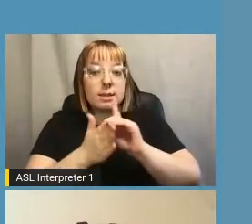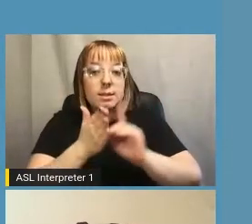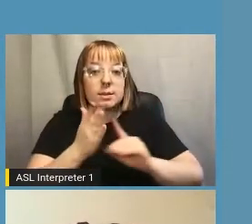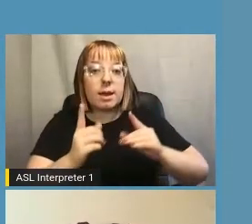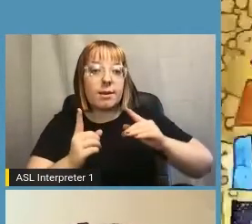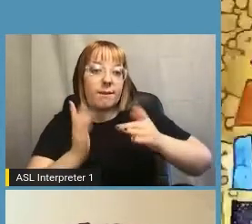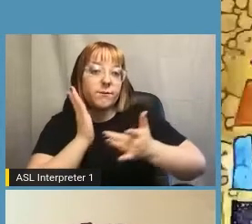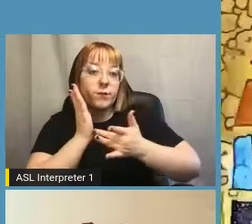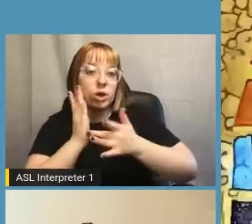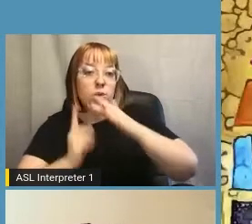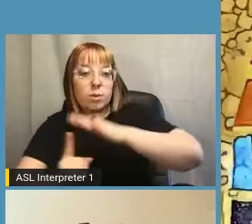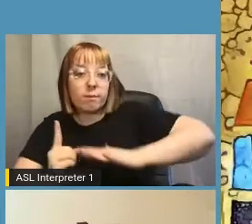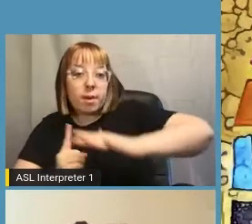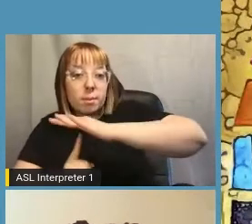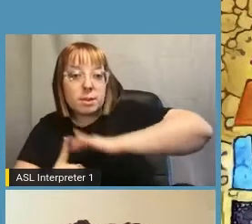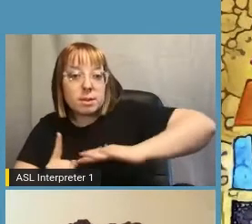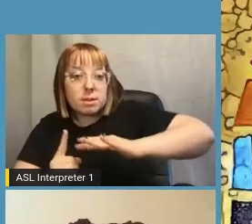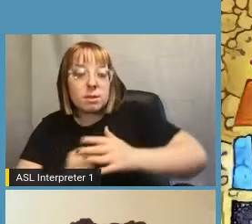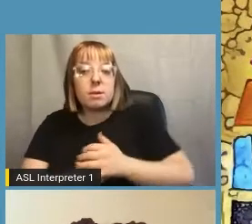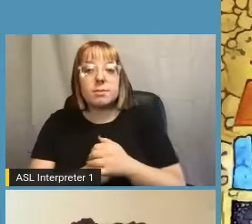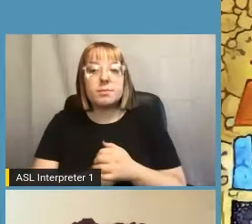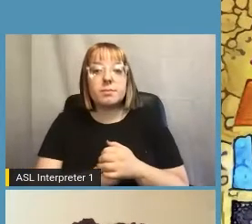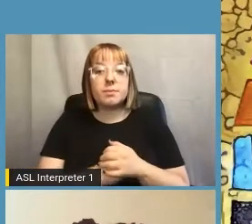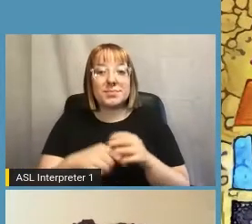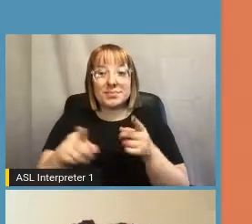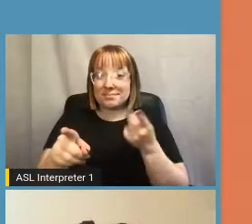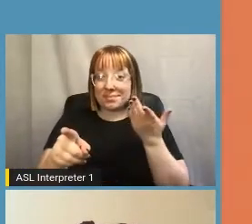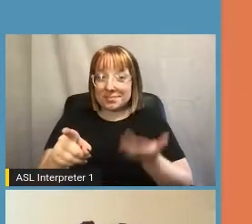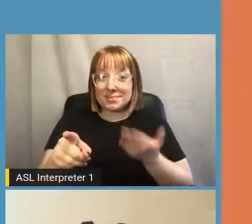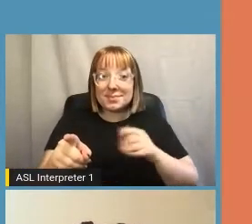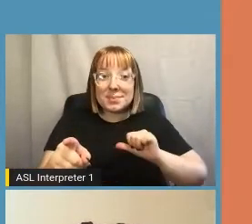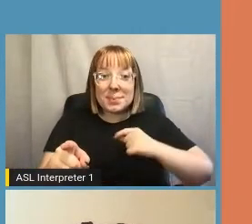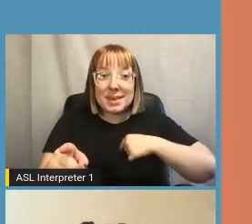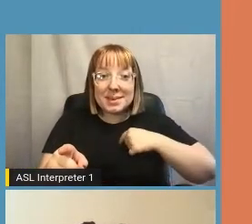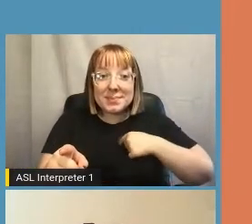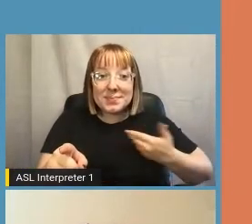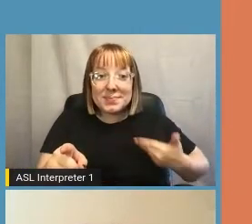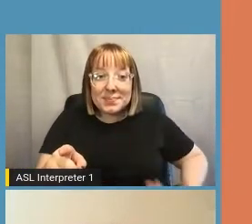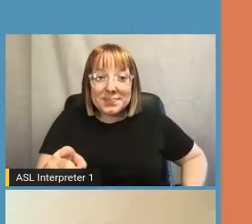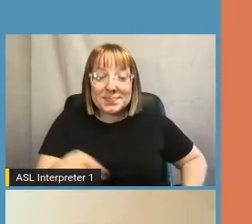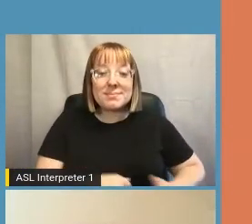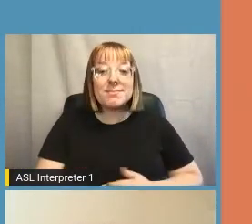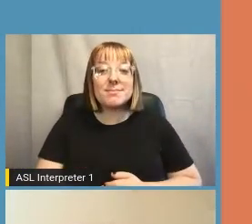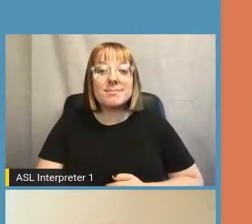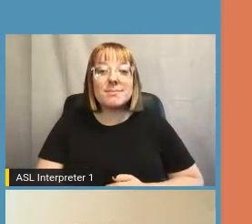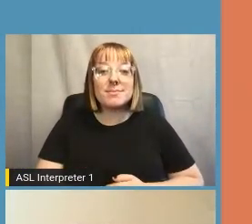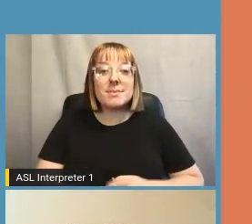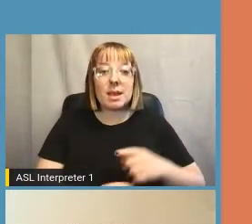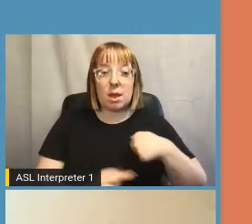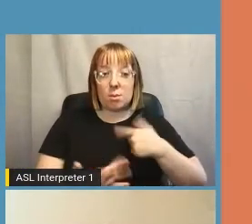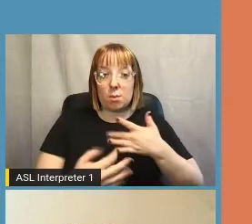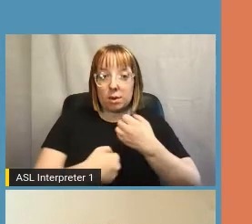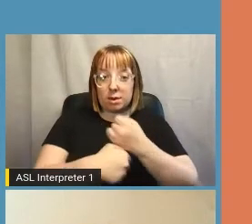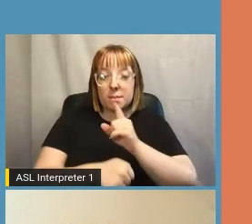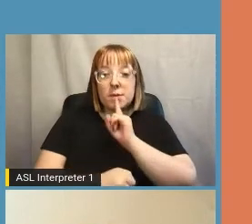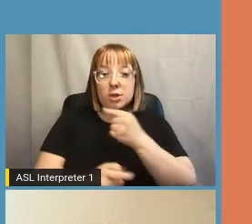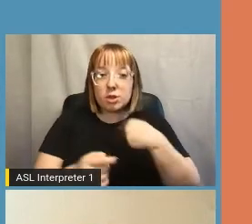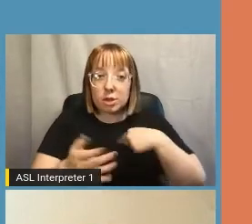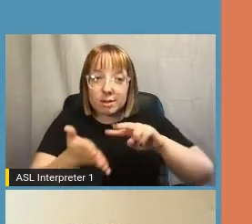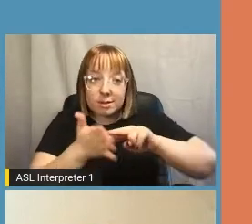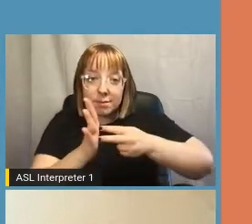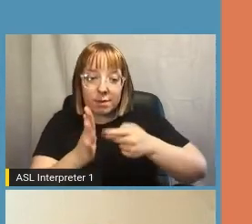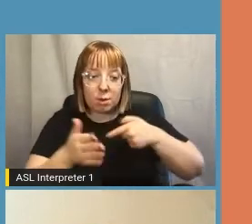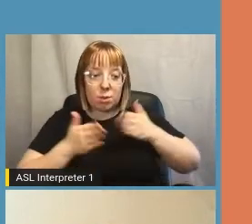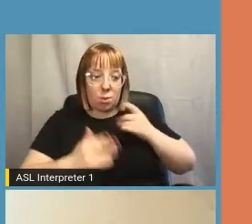and um this is me and i want to sort of make sure i define it the way i i'm thinking about it it's